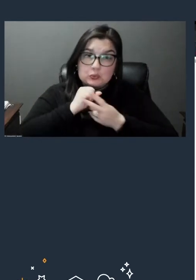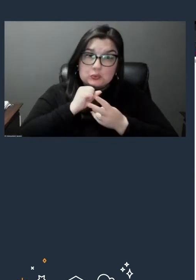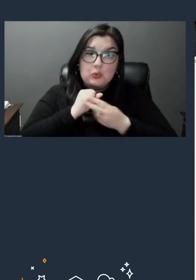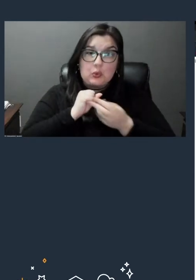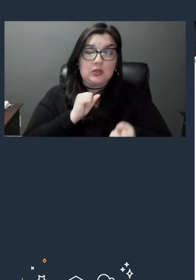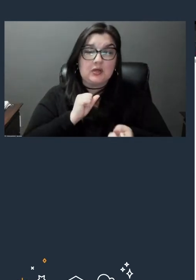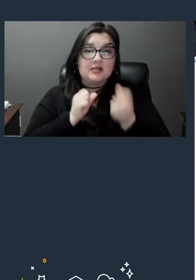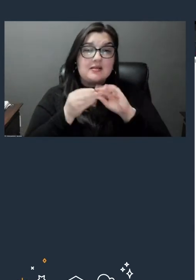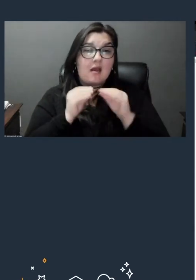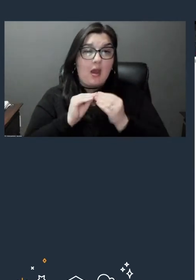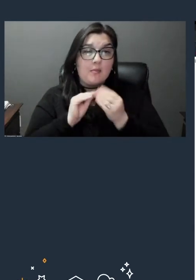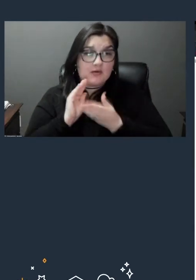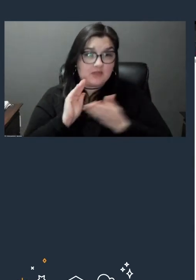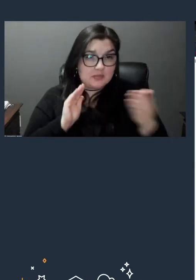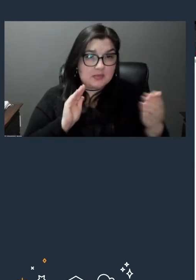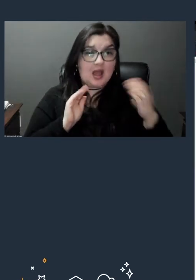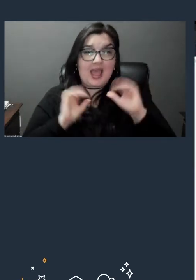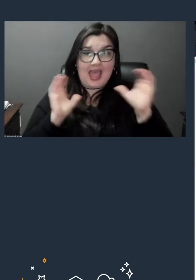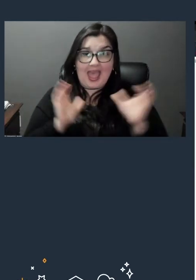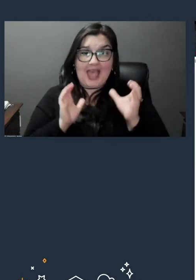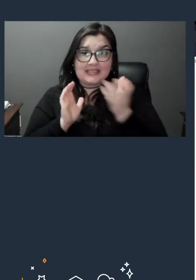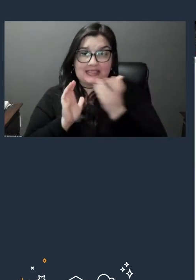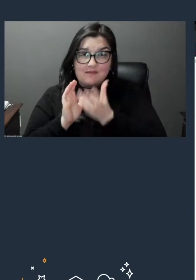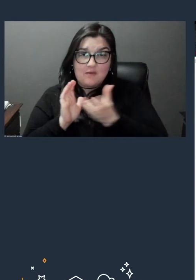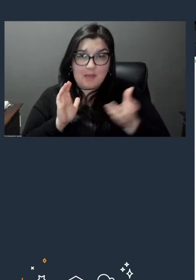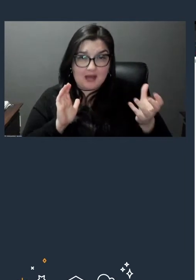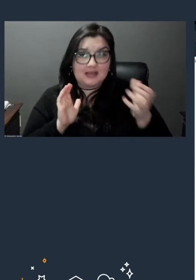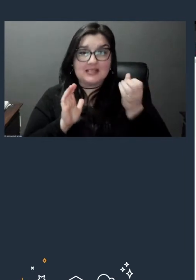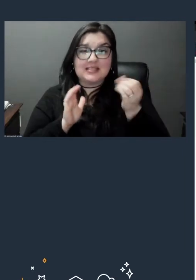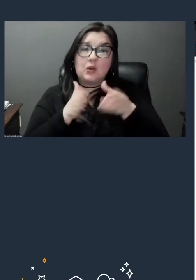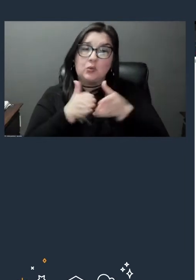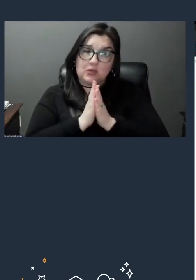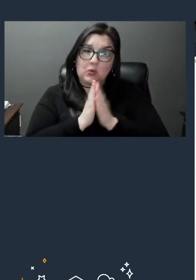active buckets, accounts, and request count. In my case, I can see that I have